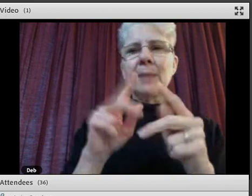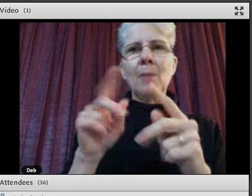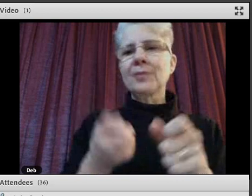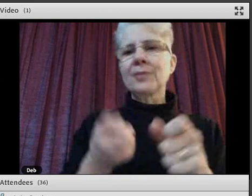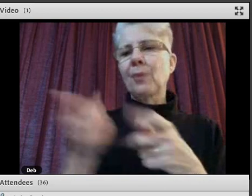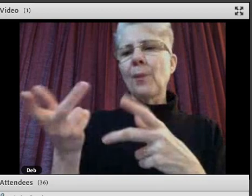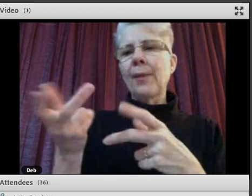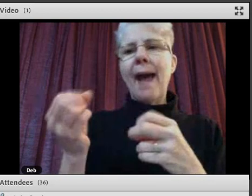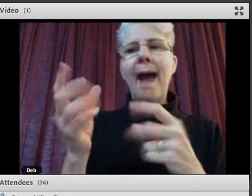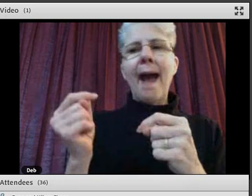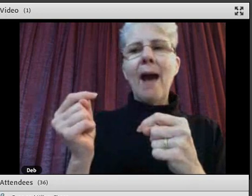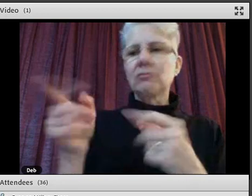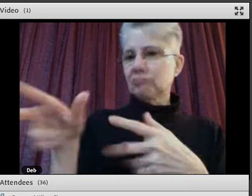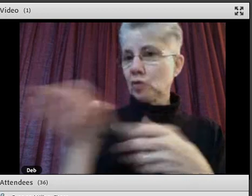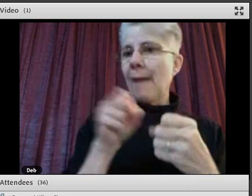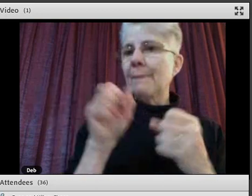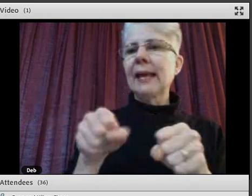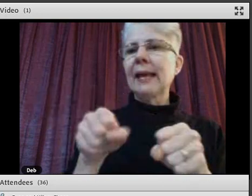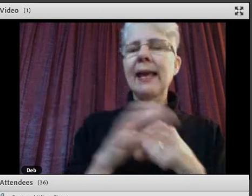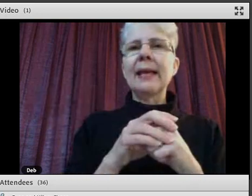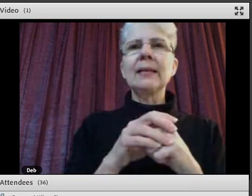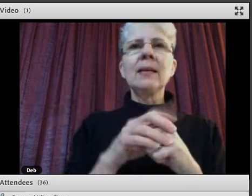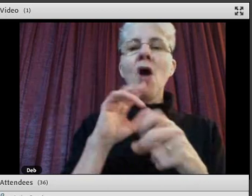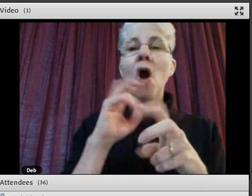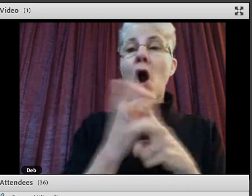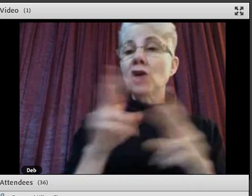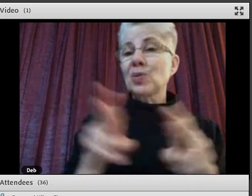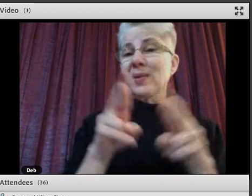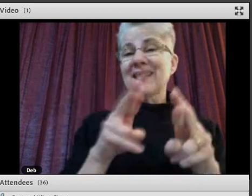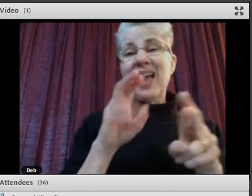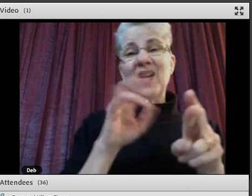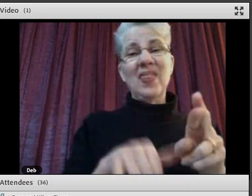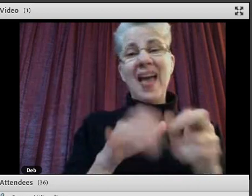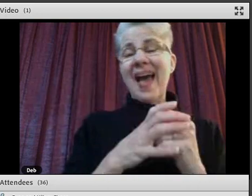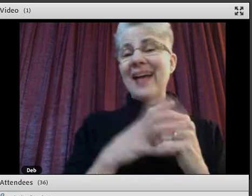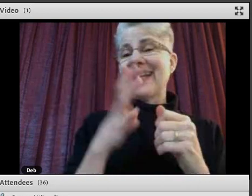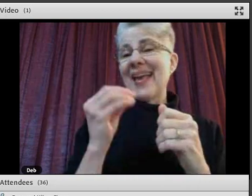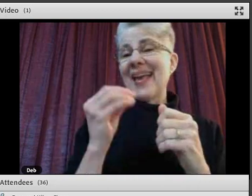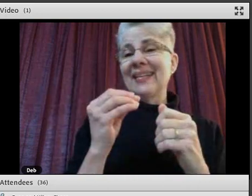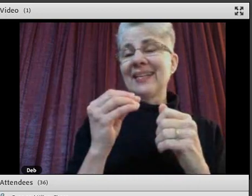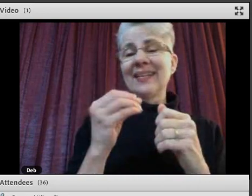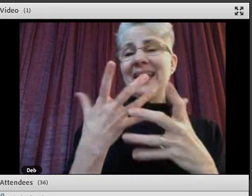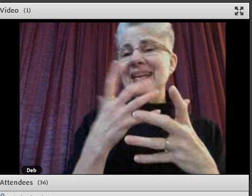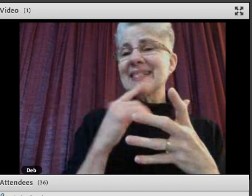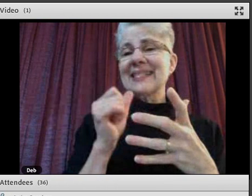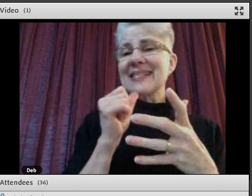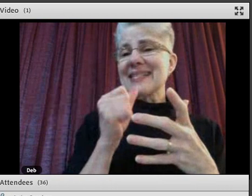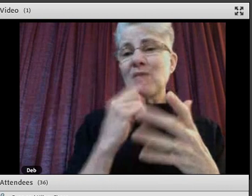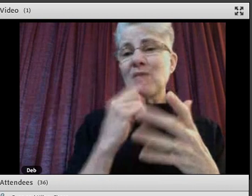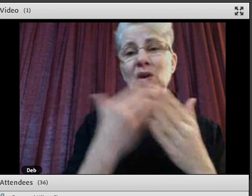People are always throwing it away, and it's hard to recycle this stuff and it's not good for the environment.